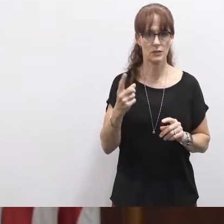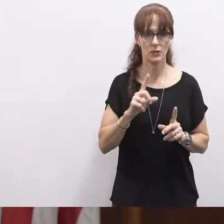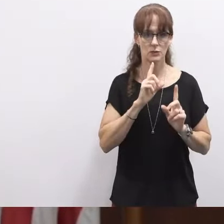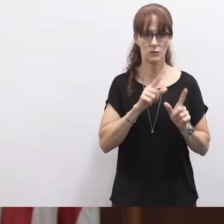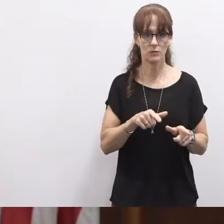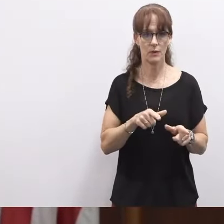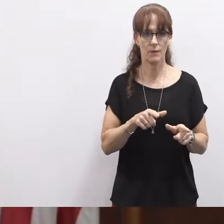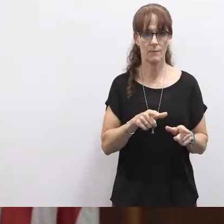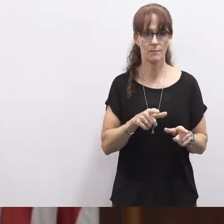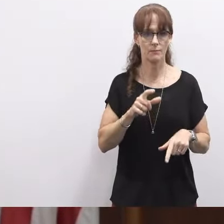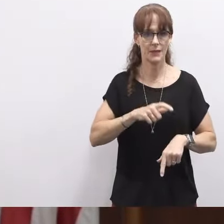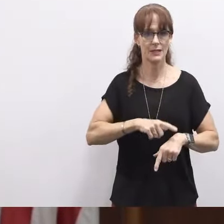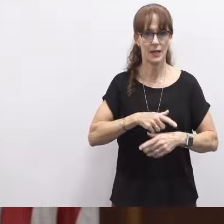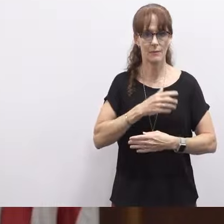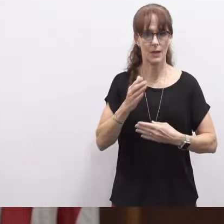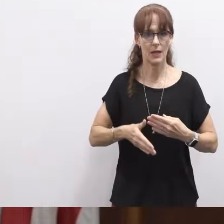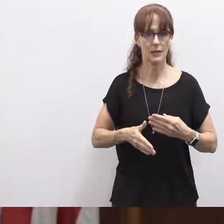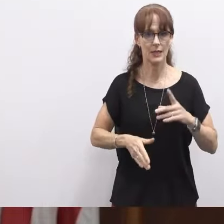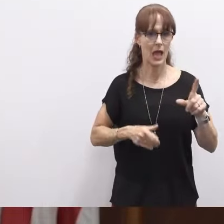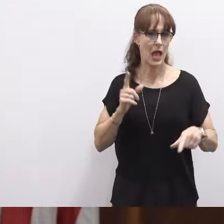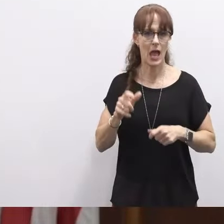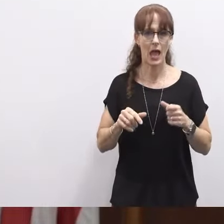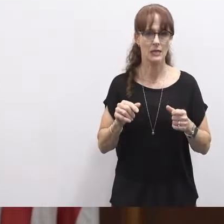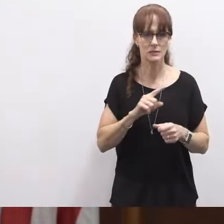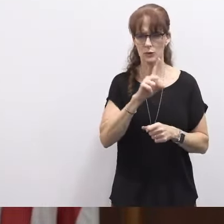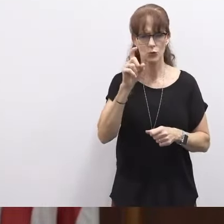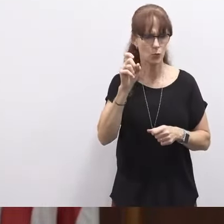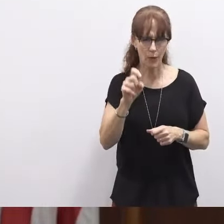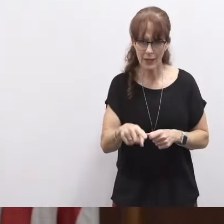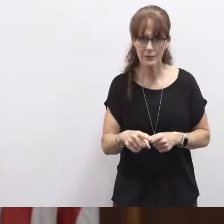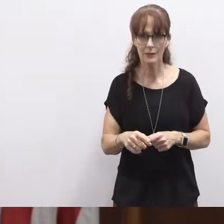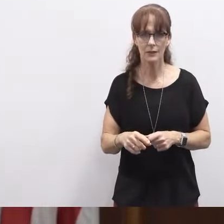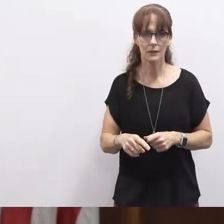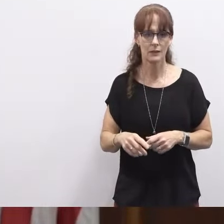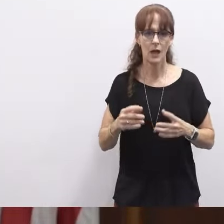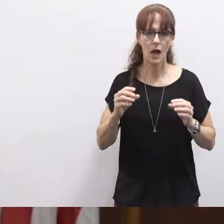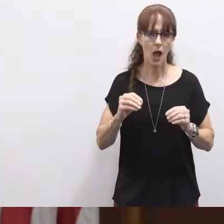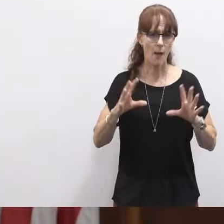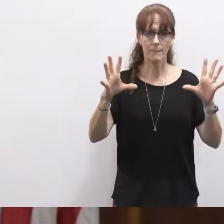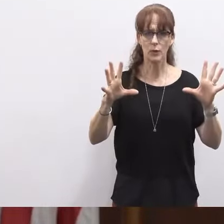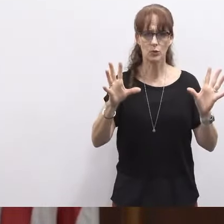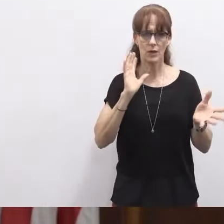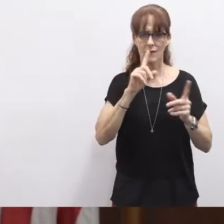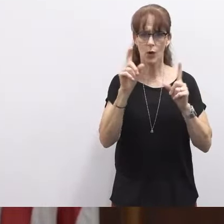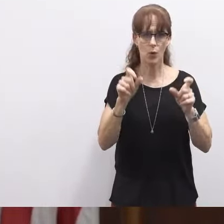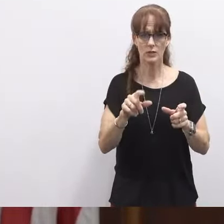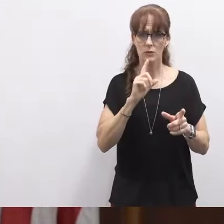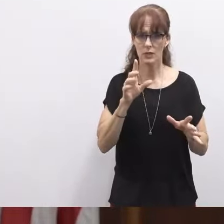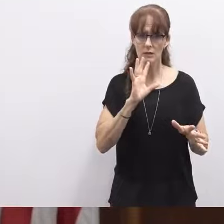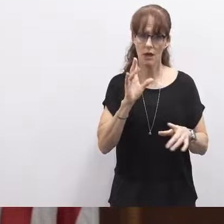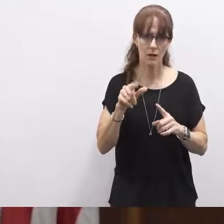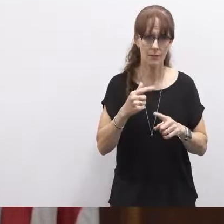but there was that time at the end where people could ask open-ended questions. You said, unmute your mic. And if you've got a question that we didn't address,